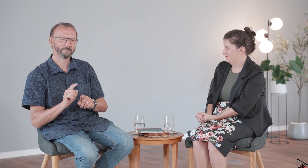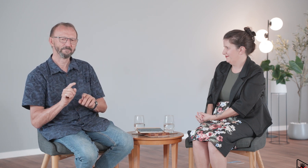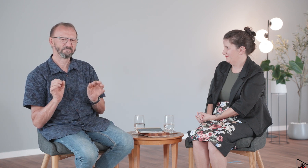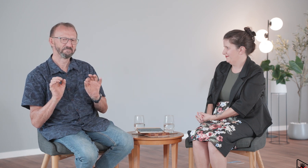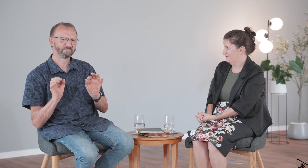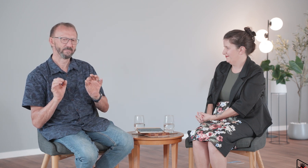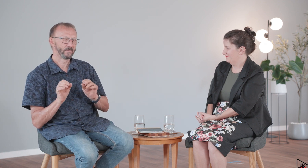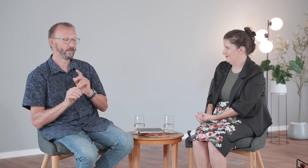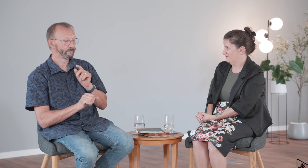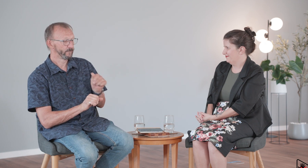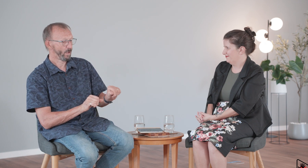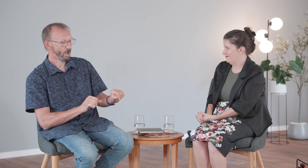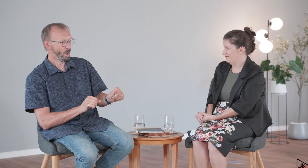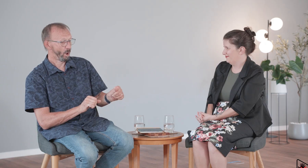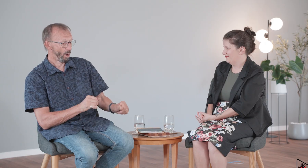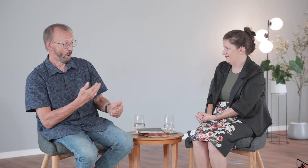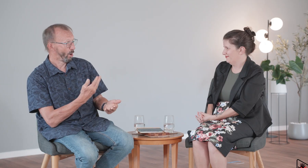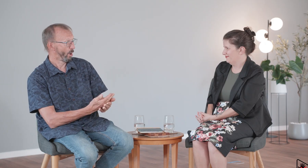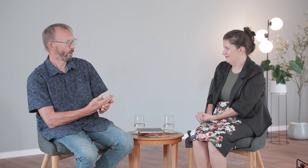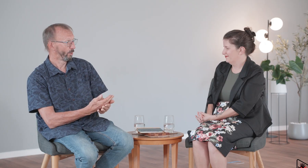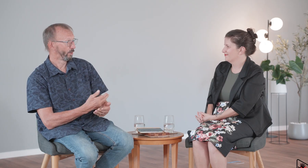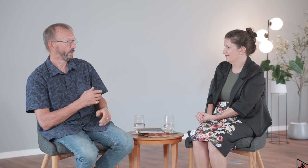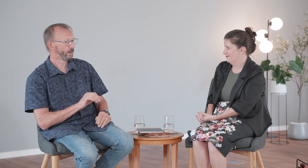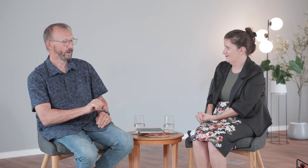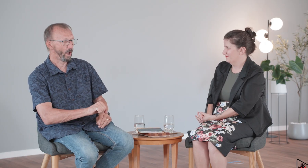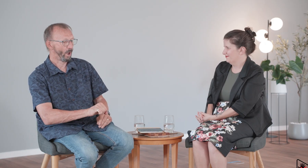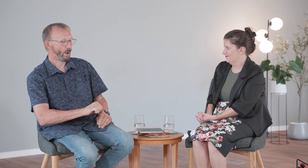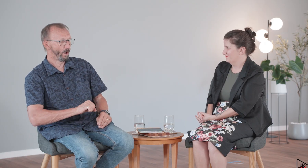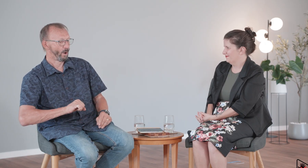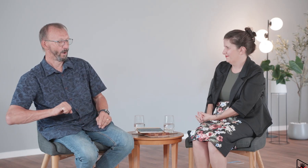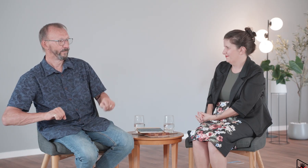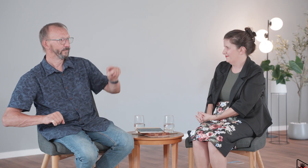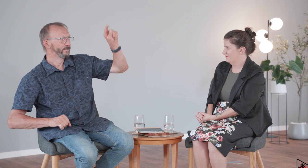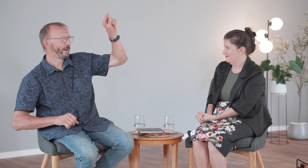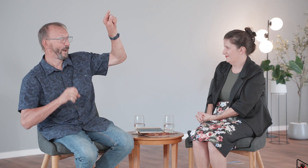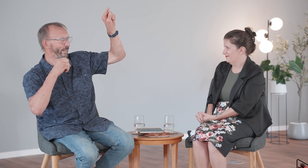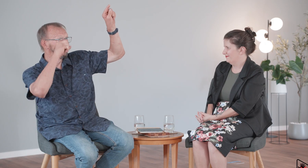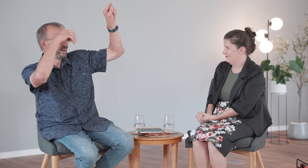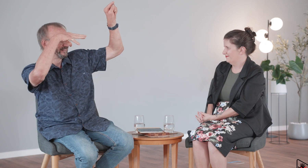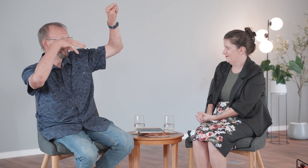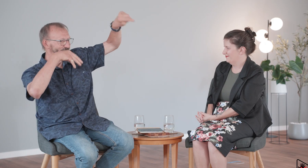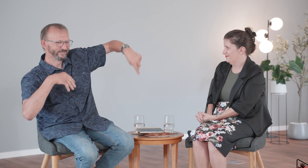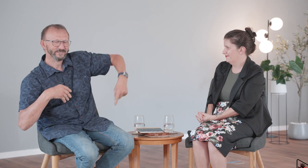go off. But if the switch was left on, when you open the door, the interior light circuit would